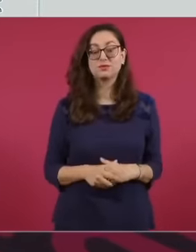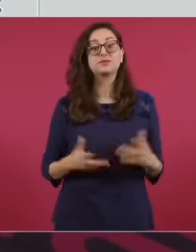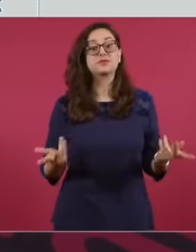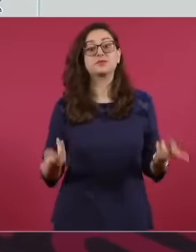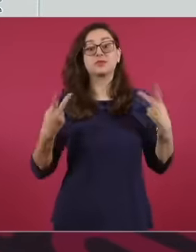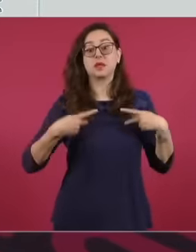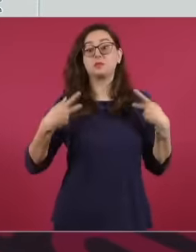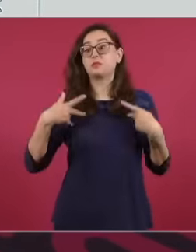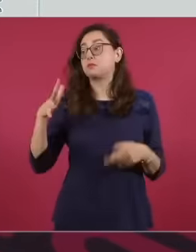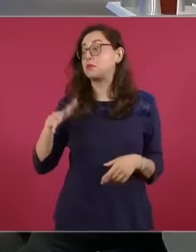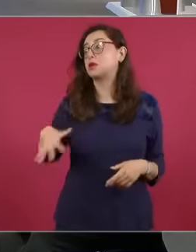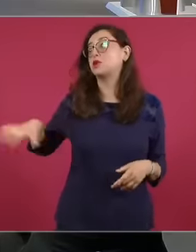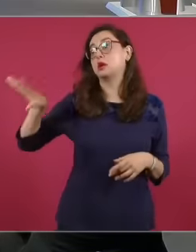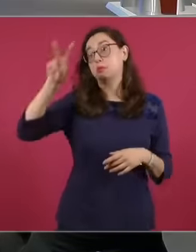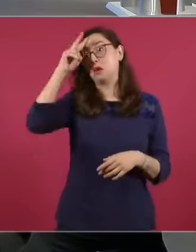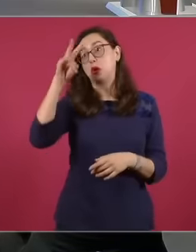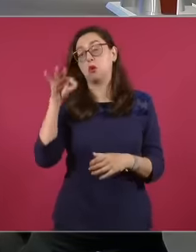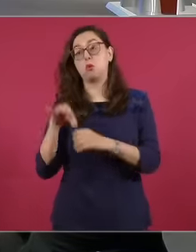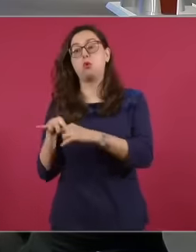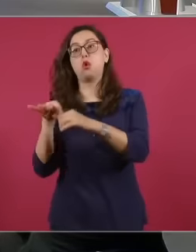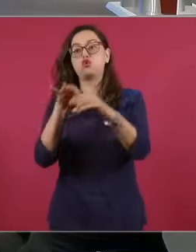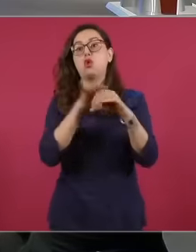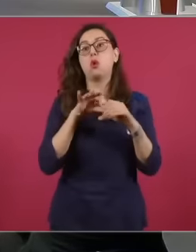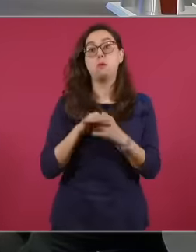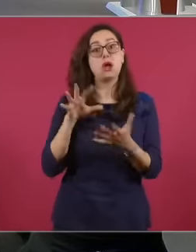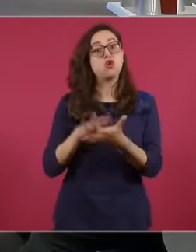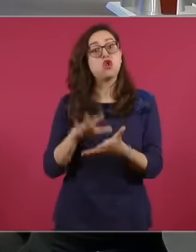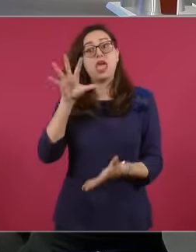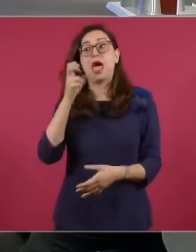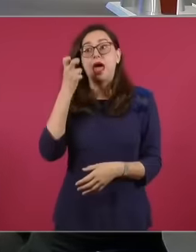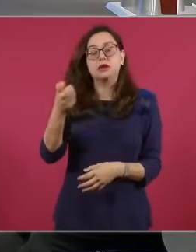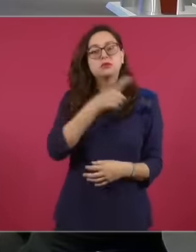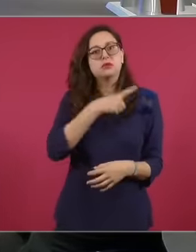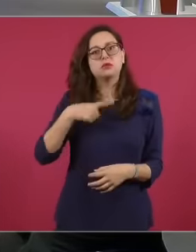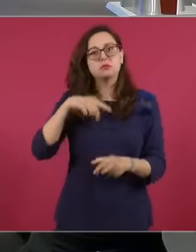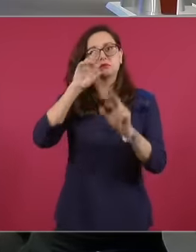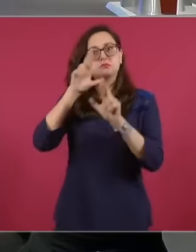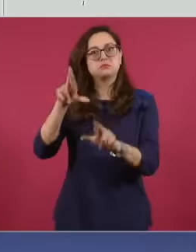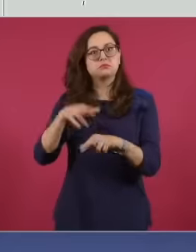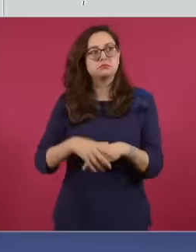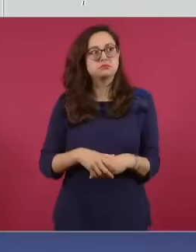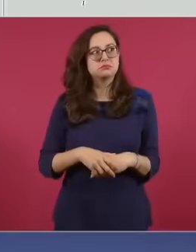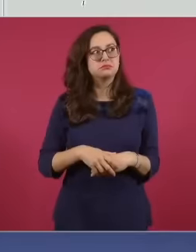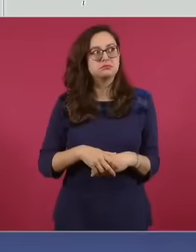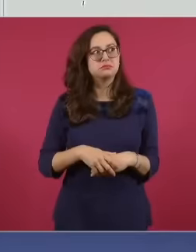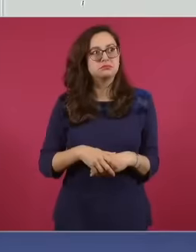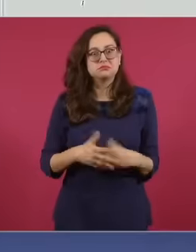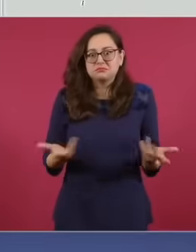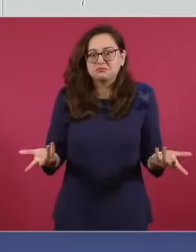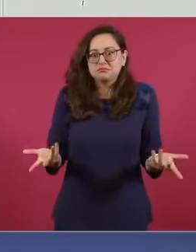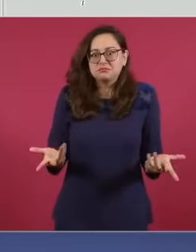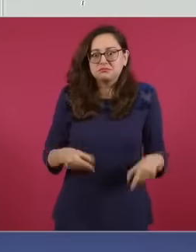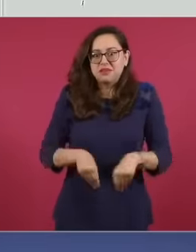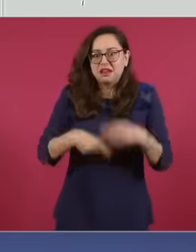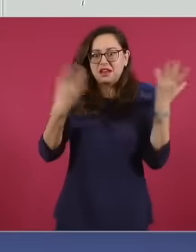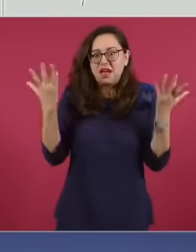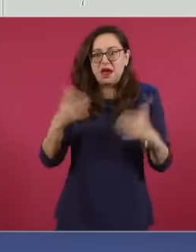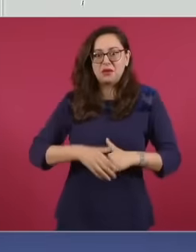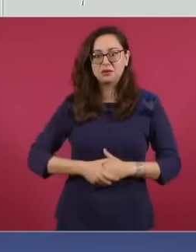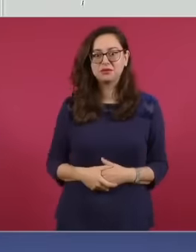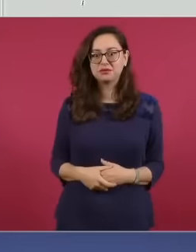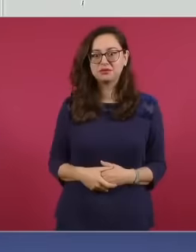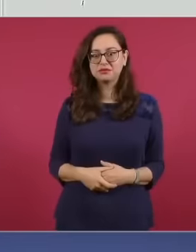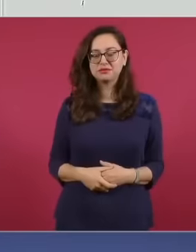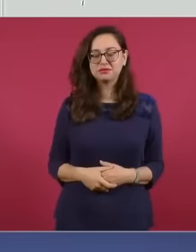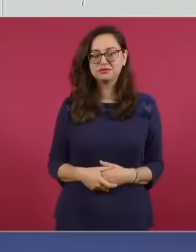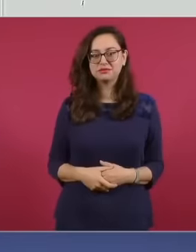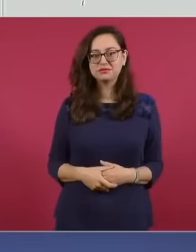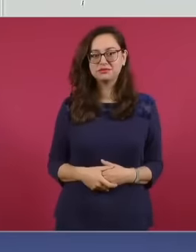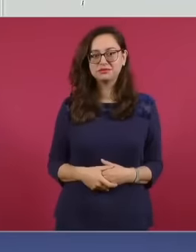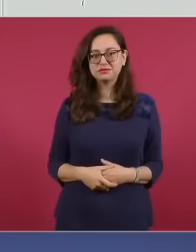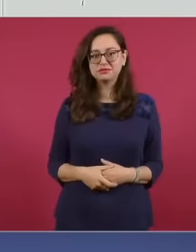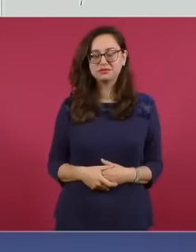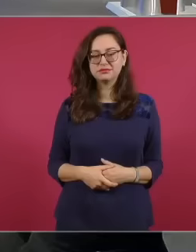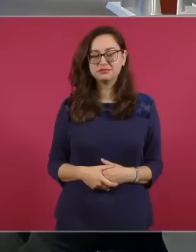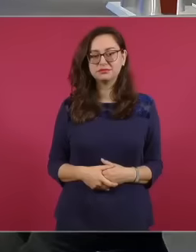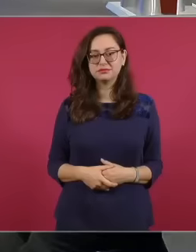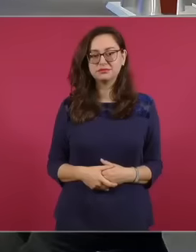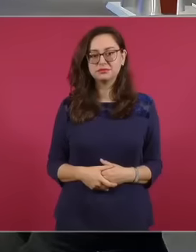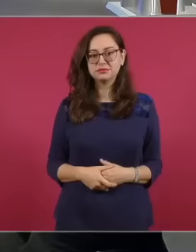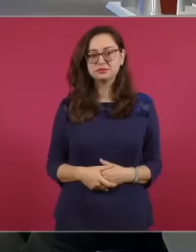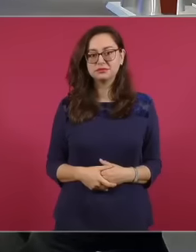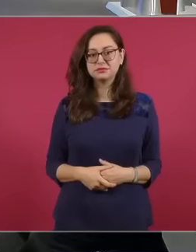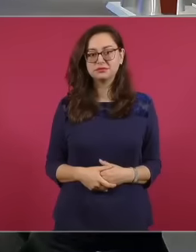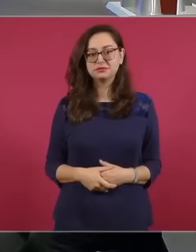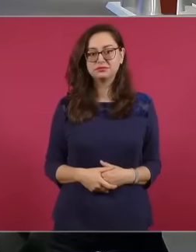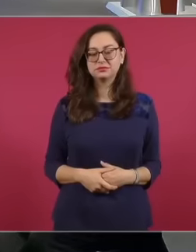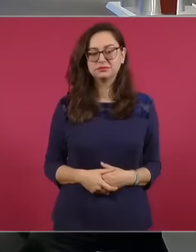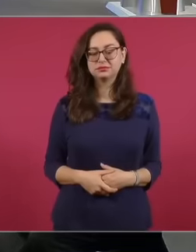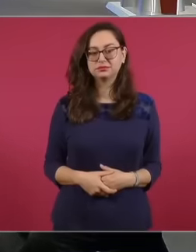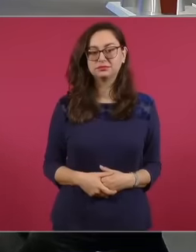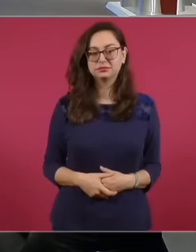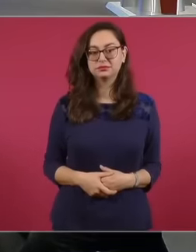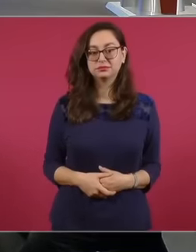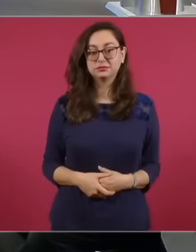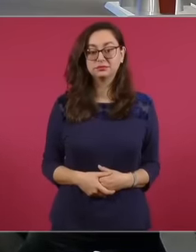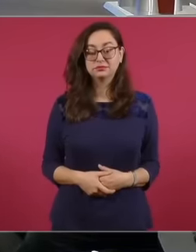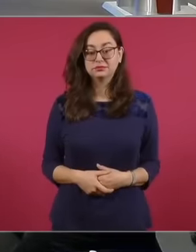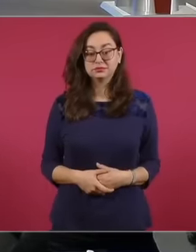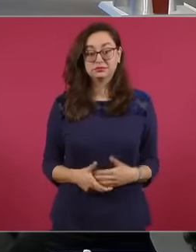Mexican people and there is quite a stir about